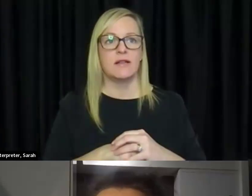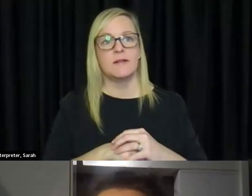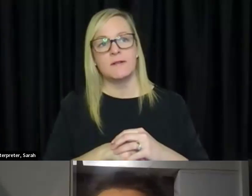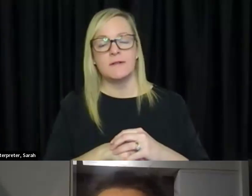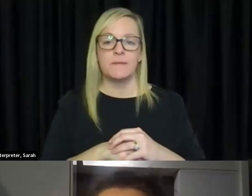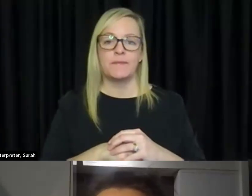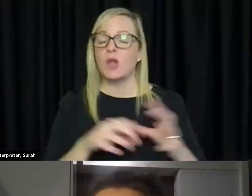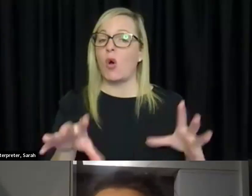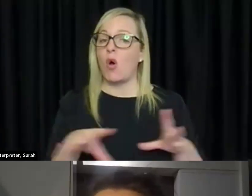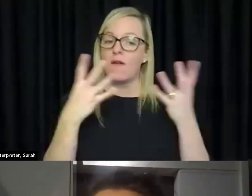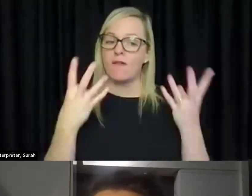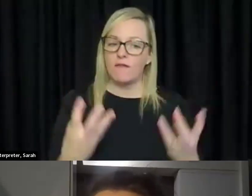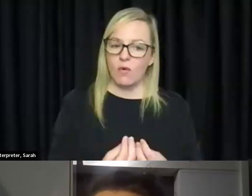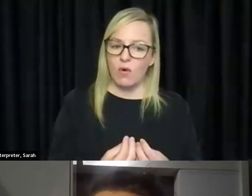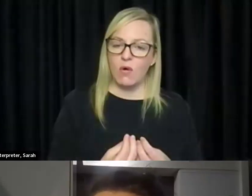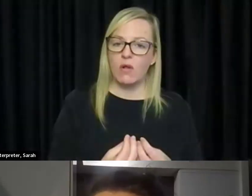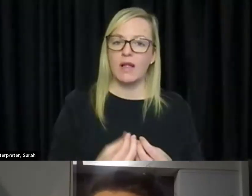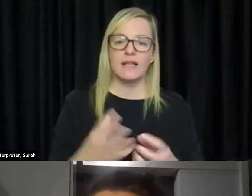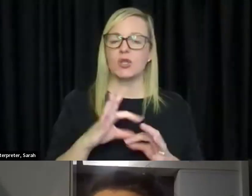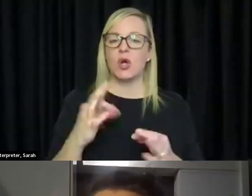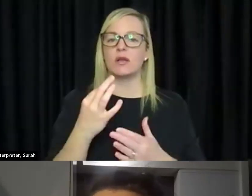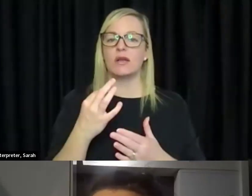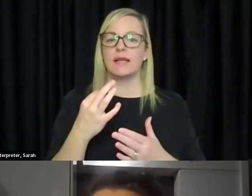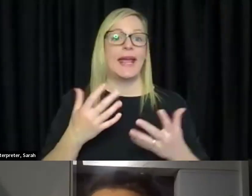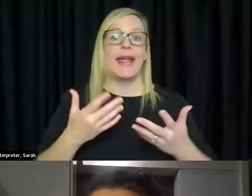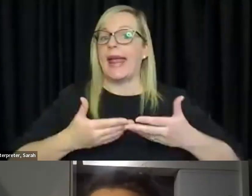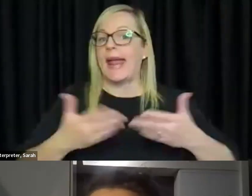overall I think it is not just any representation that we are after, it is not just the quantity it